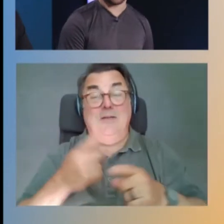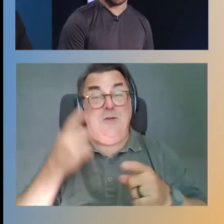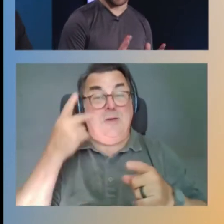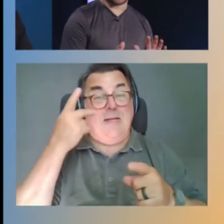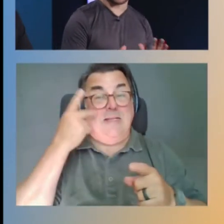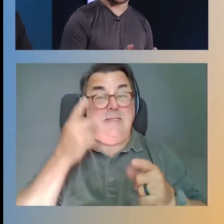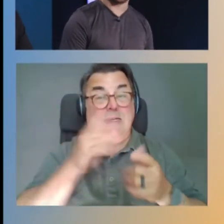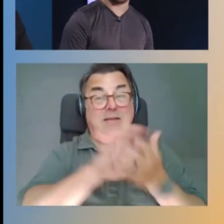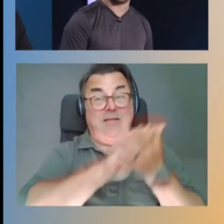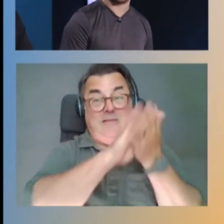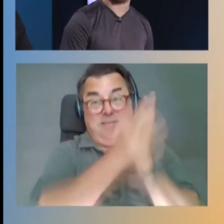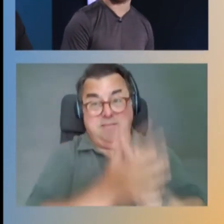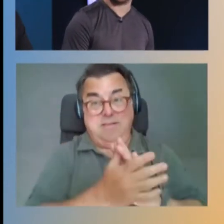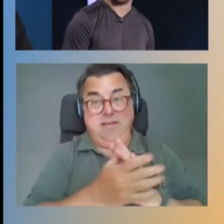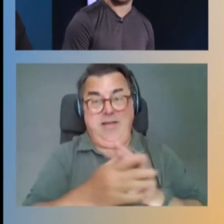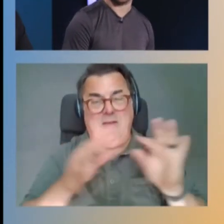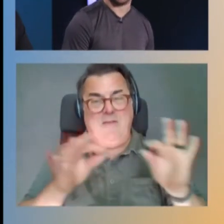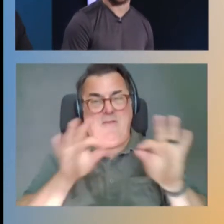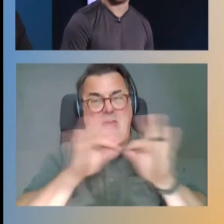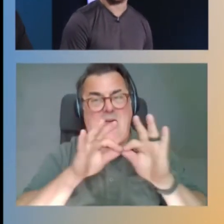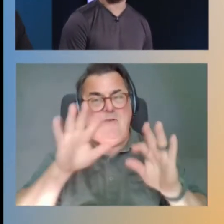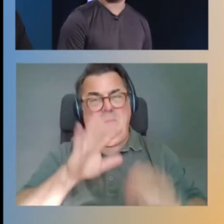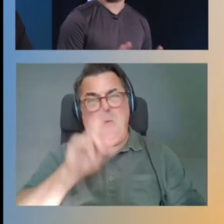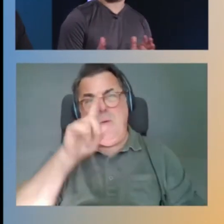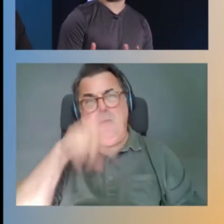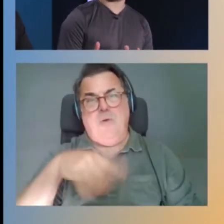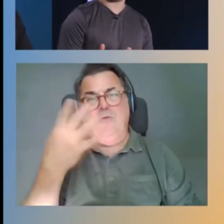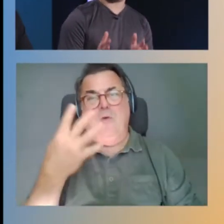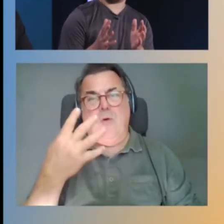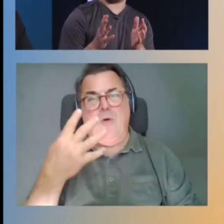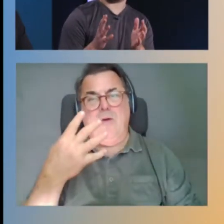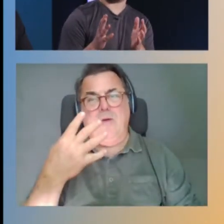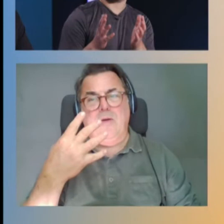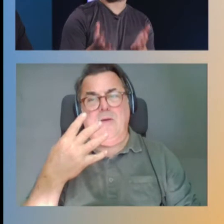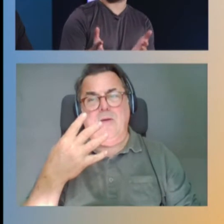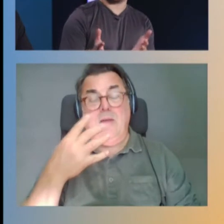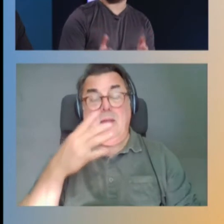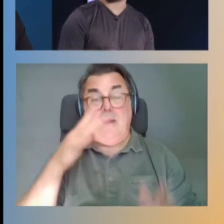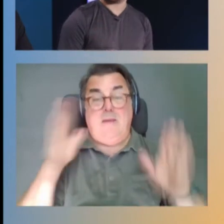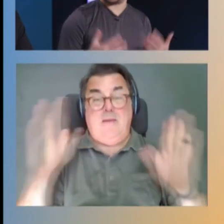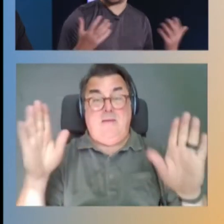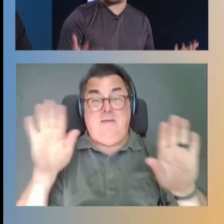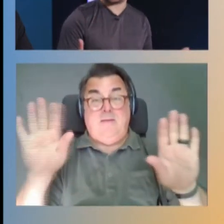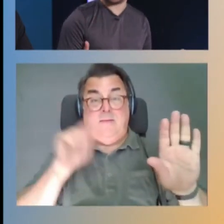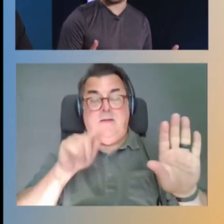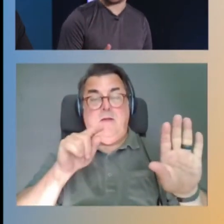of somewhere about 1.4 here. And then in the middle, we have throughput, which is just as it sounds,